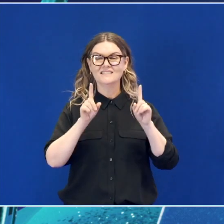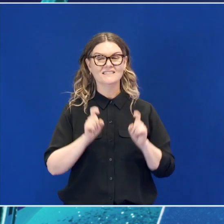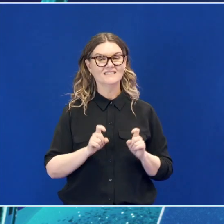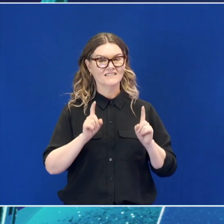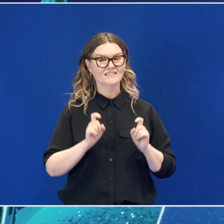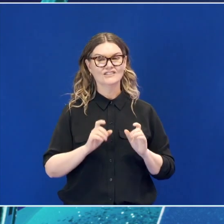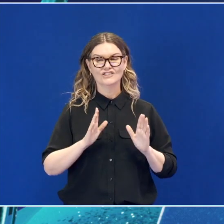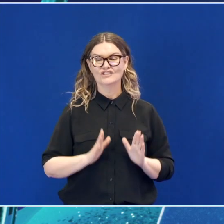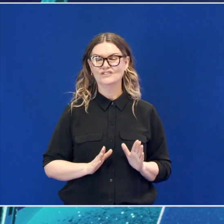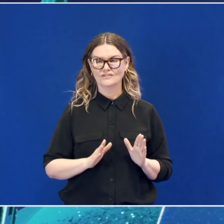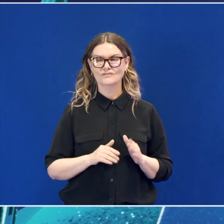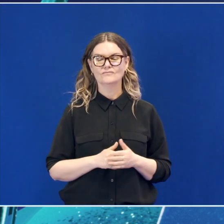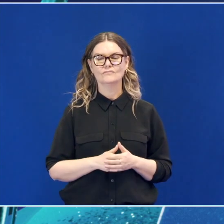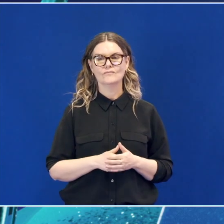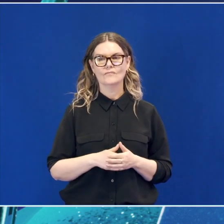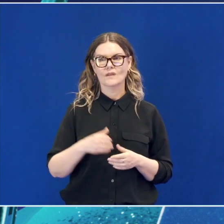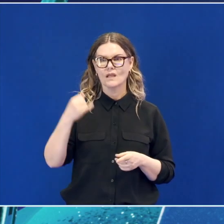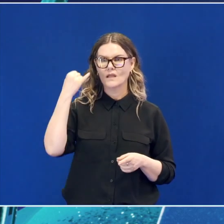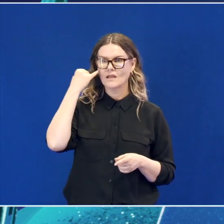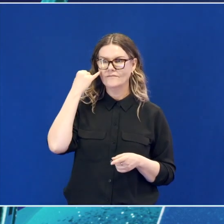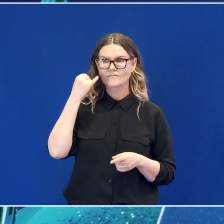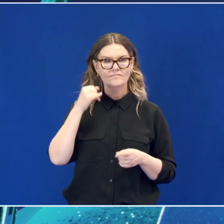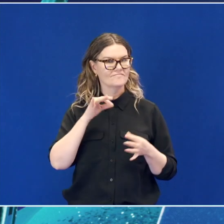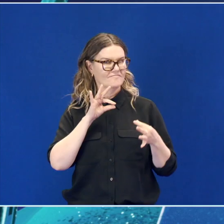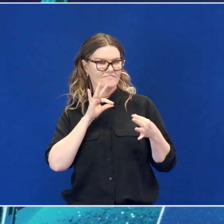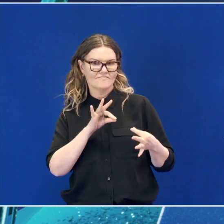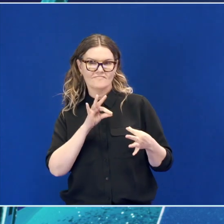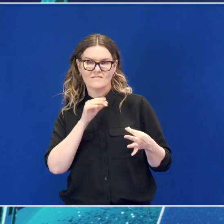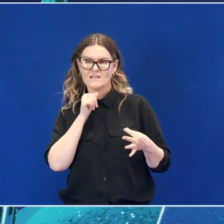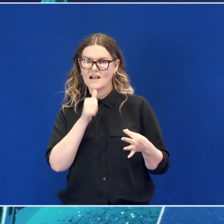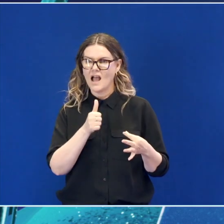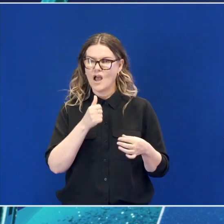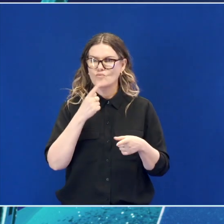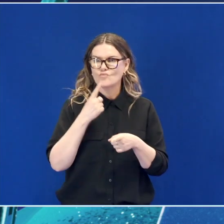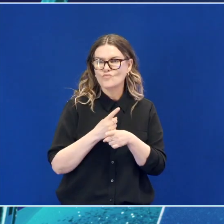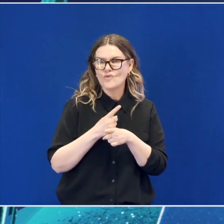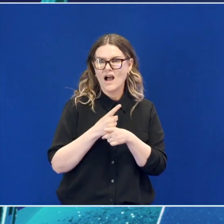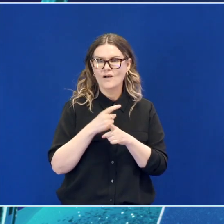space as well where you've got things that people are suggesting fixes that are actually going to make the system less accessible -- Sure.